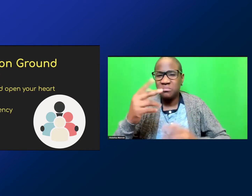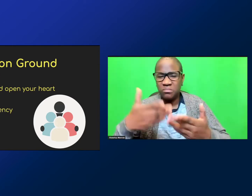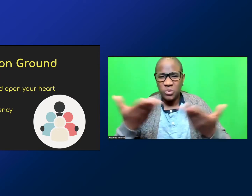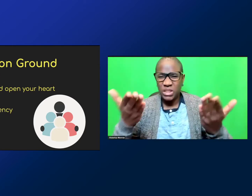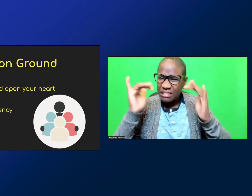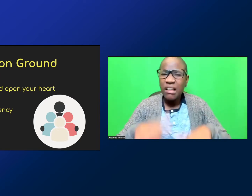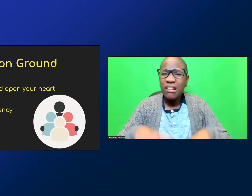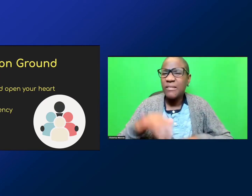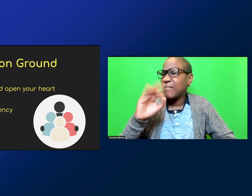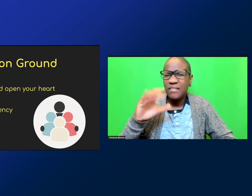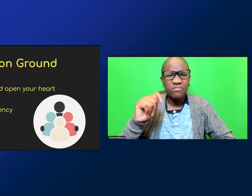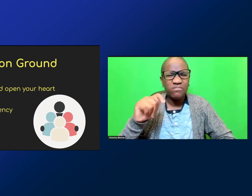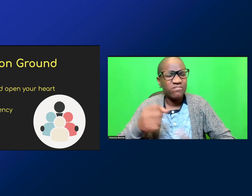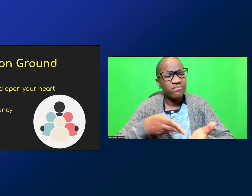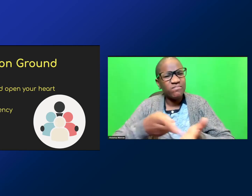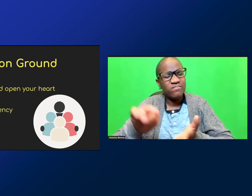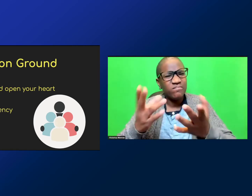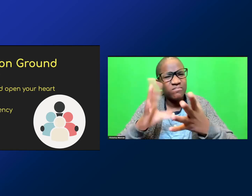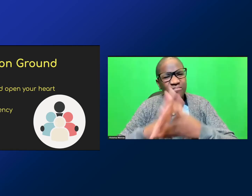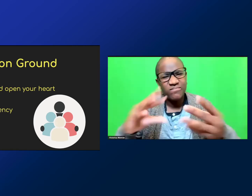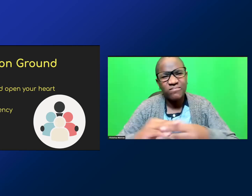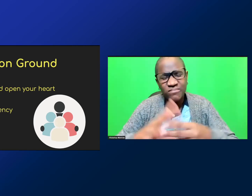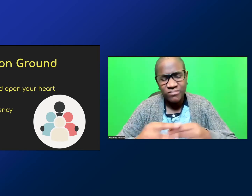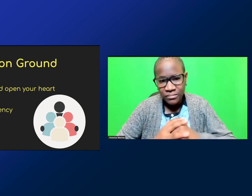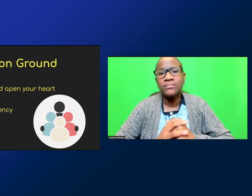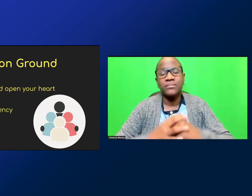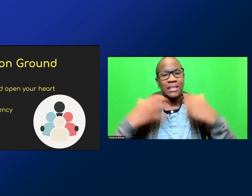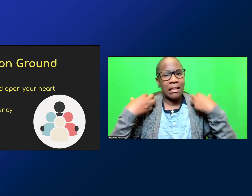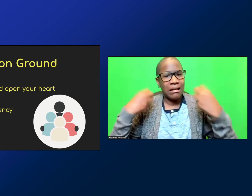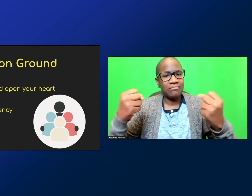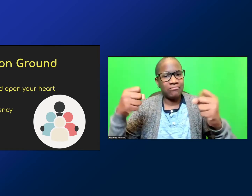or be obscure in my speech what i will do is be authentic and honest in my presentation of facts